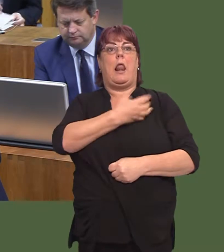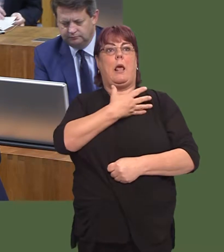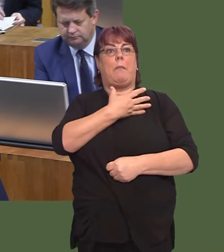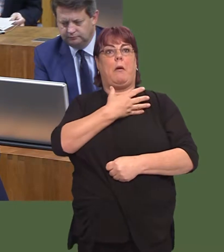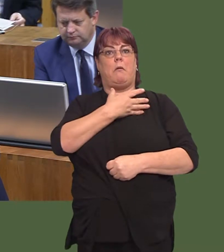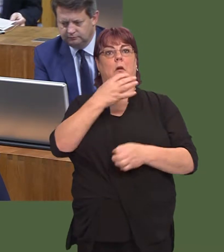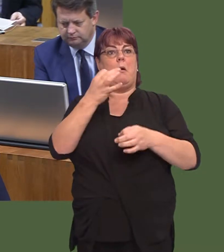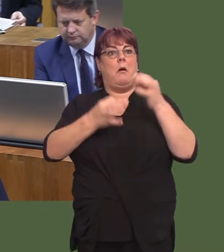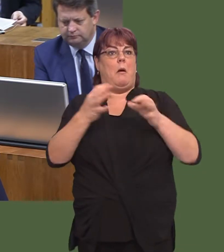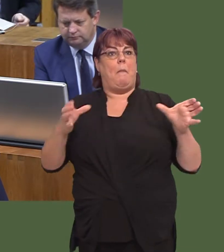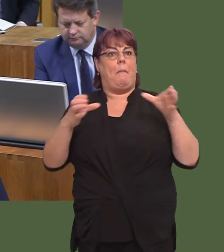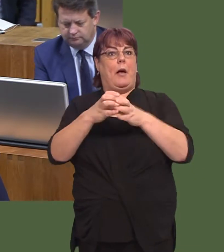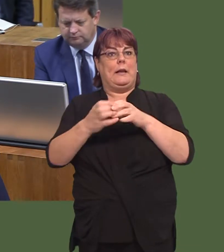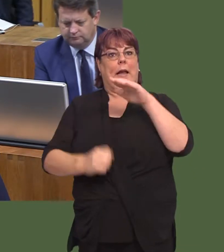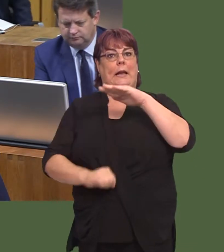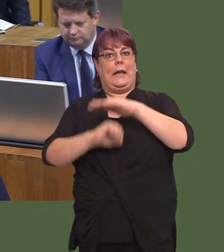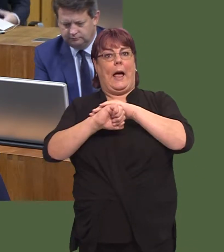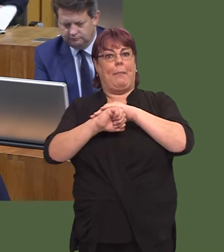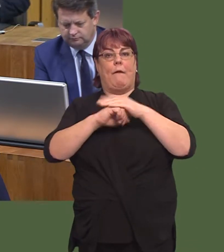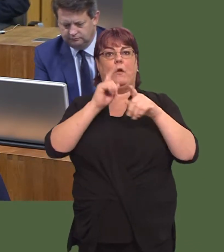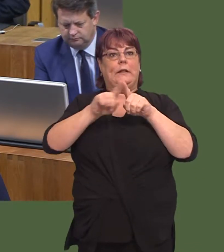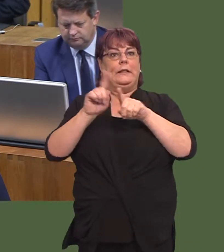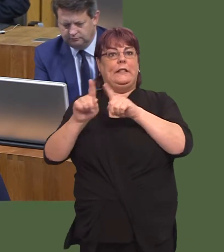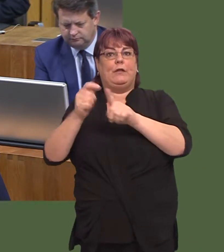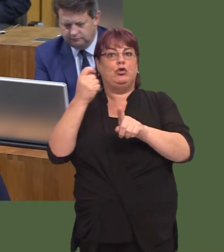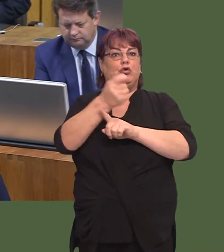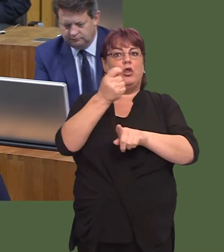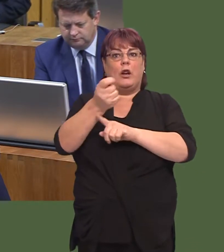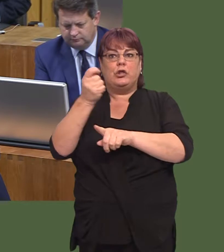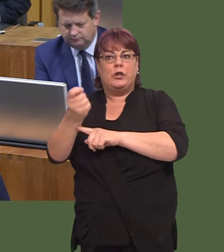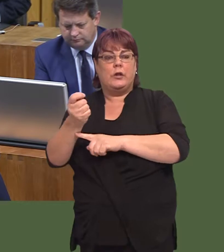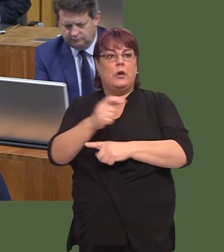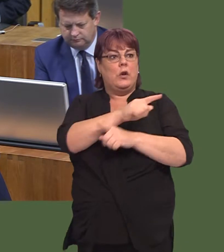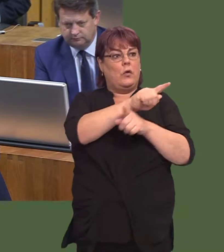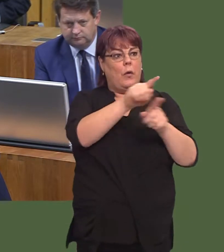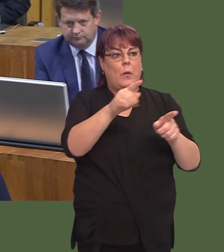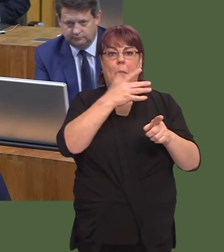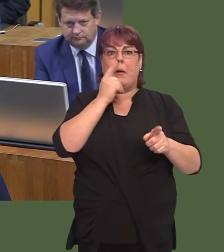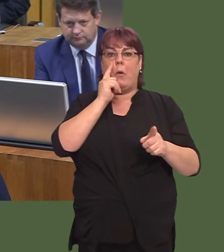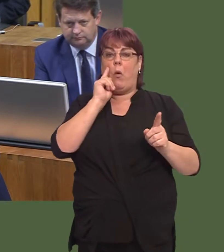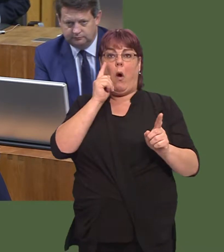variable energy tariffs. That will help many people who have not taken the opportunity to change their tariffs, or